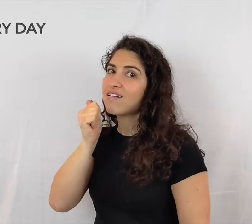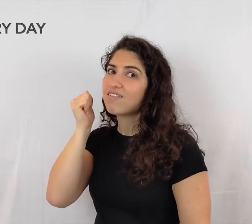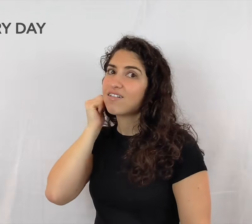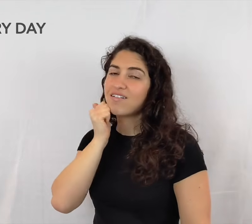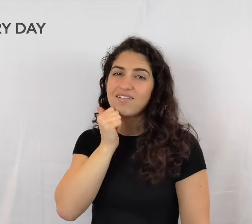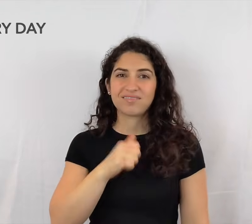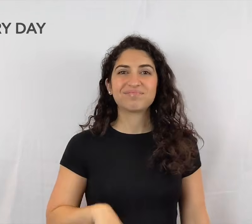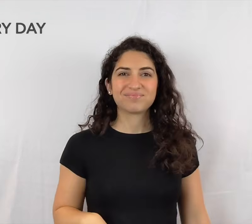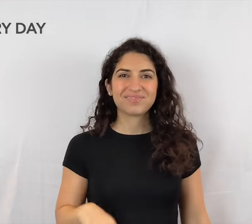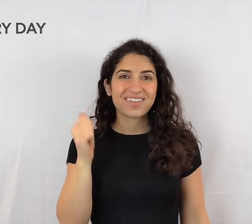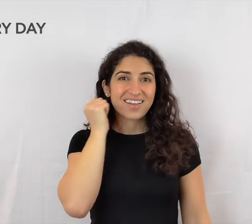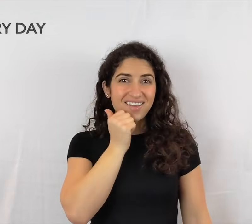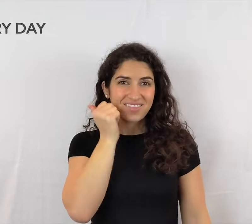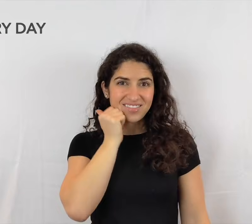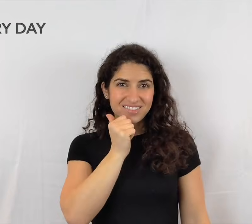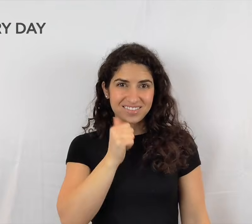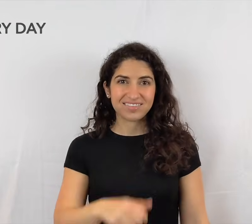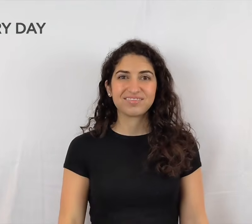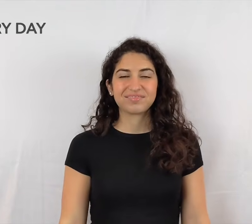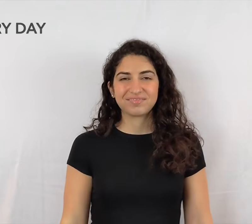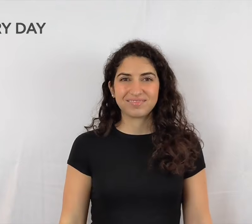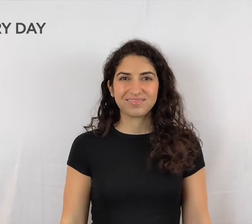Every day. (Everyday)